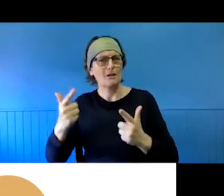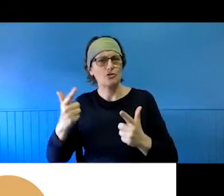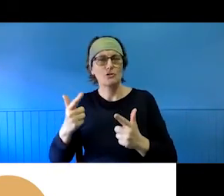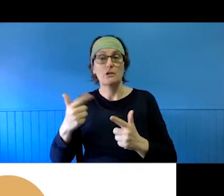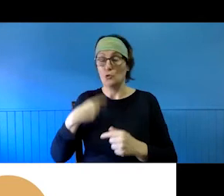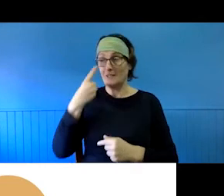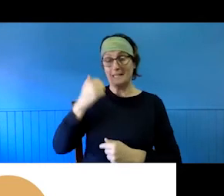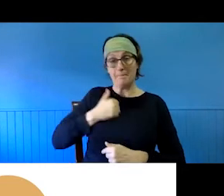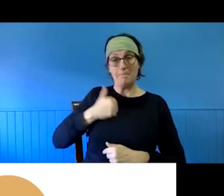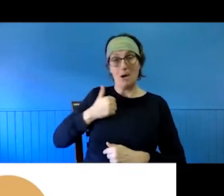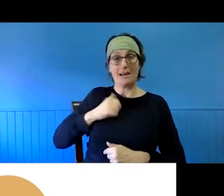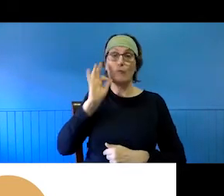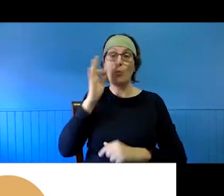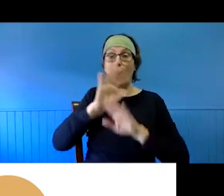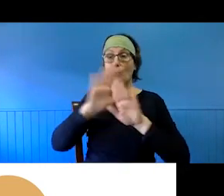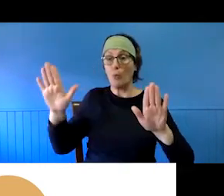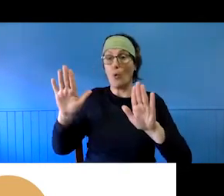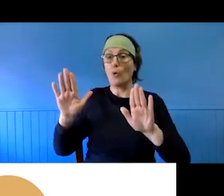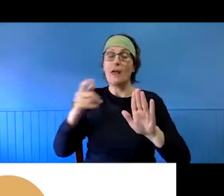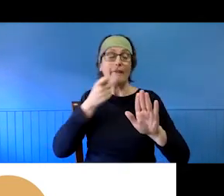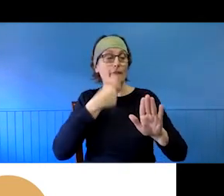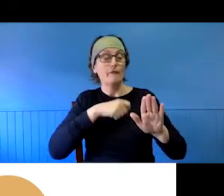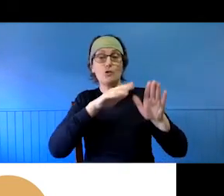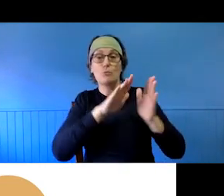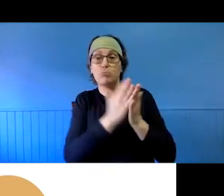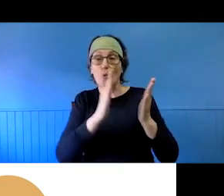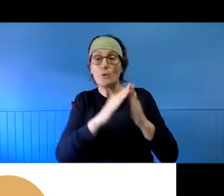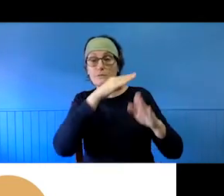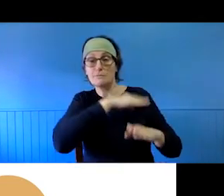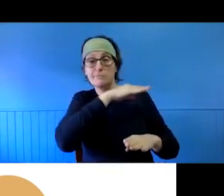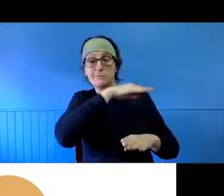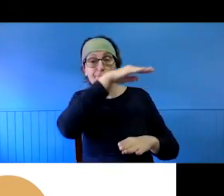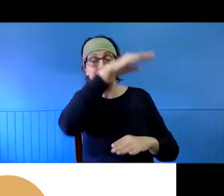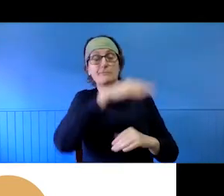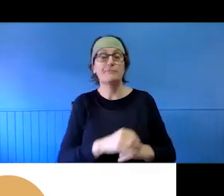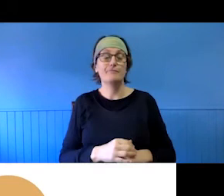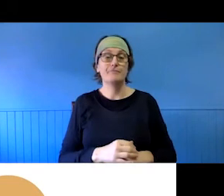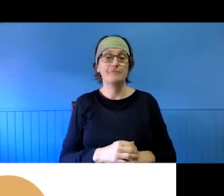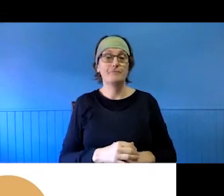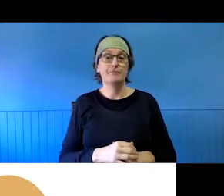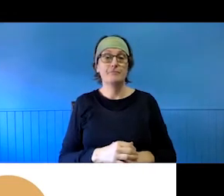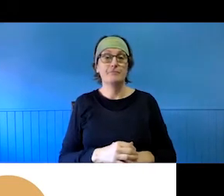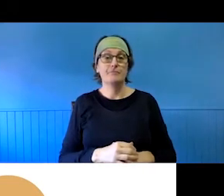my books that I use regularly on my desktop here. Those are things that